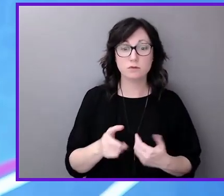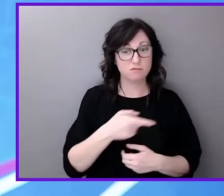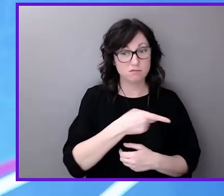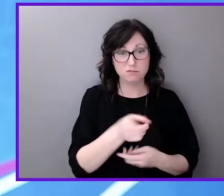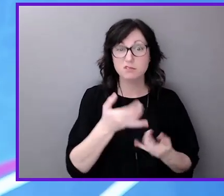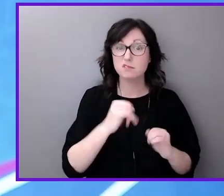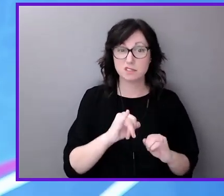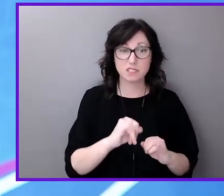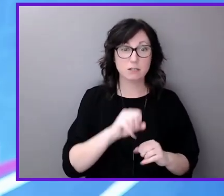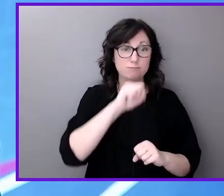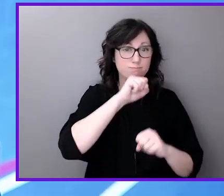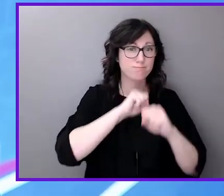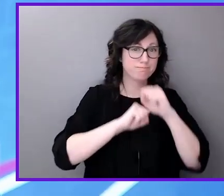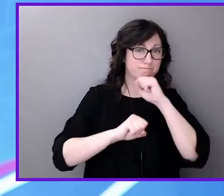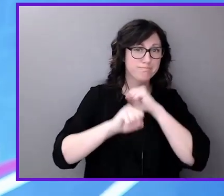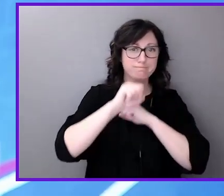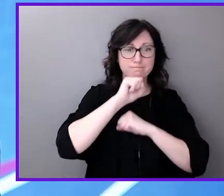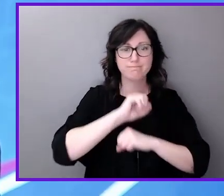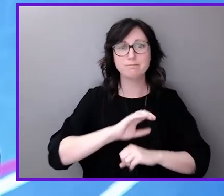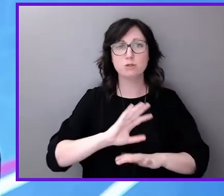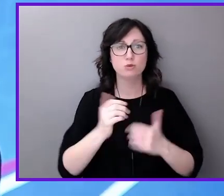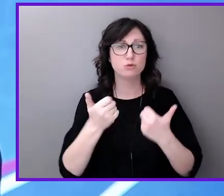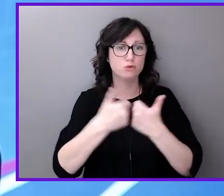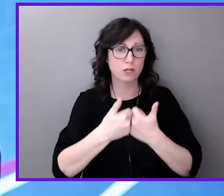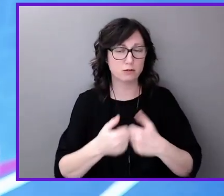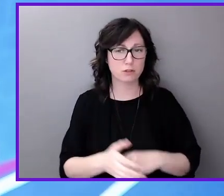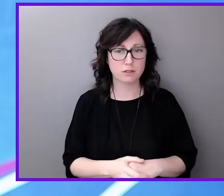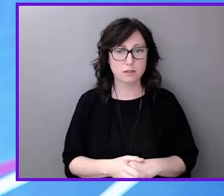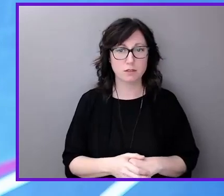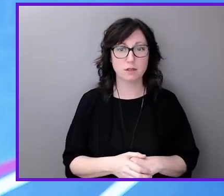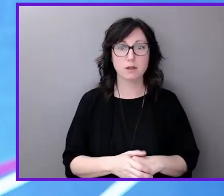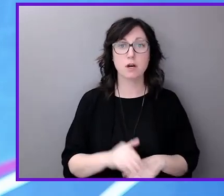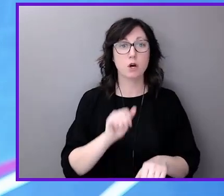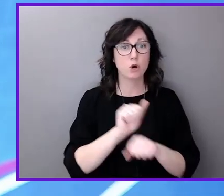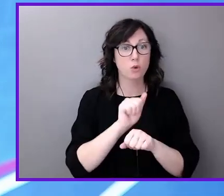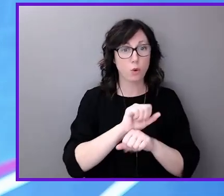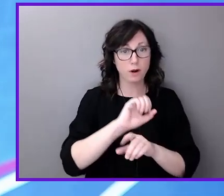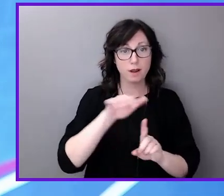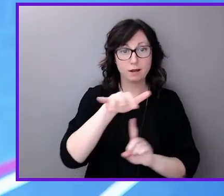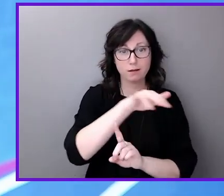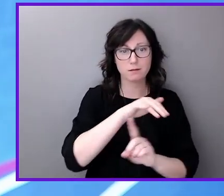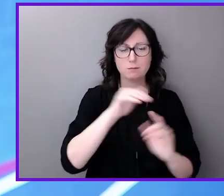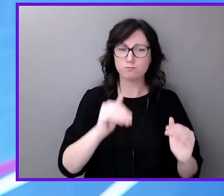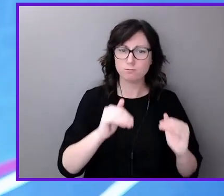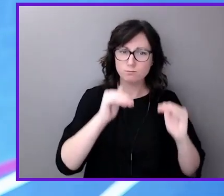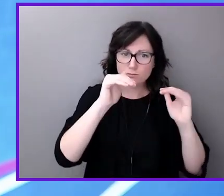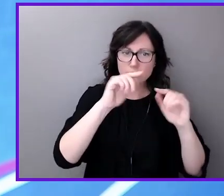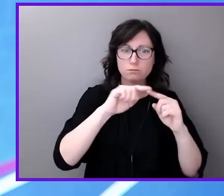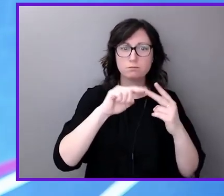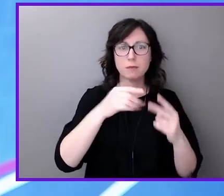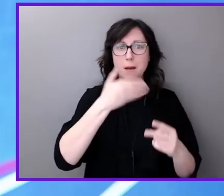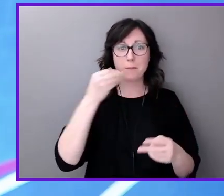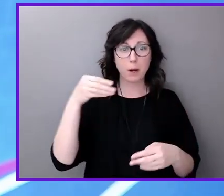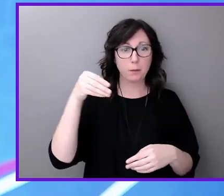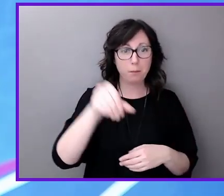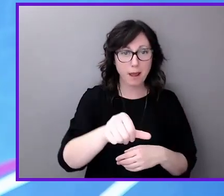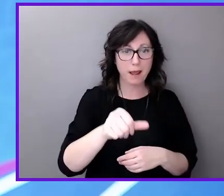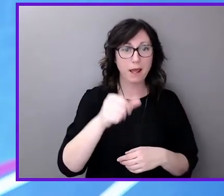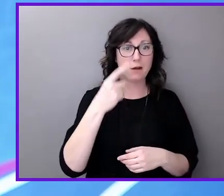In light of the pandemic, we know that improved working conditions and better remuneration for artists and arts workers are urgent issues